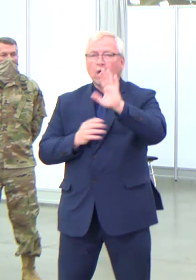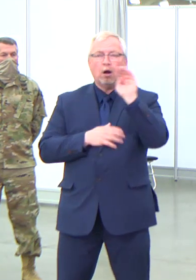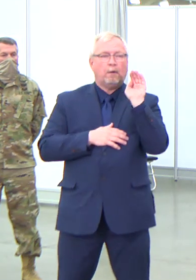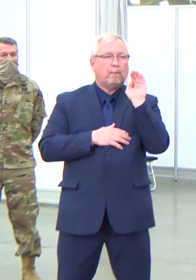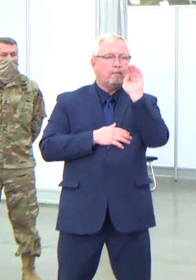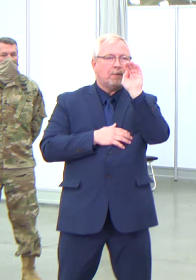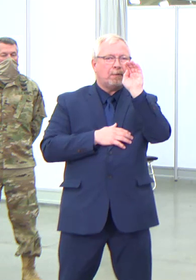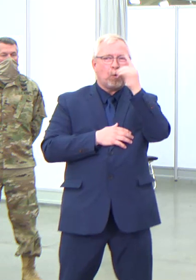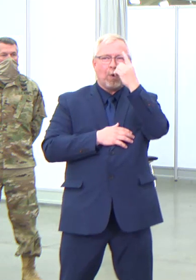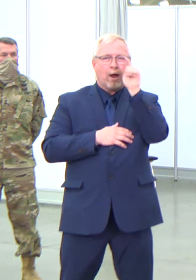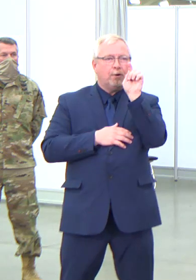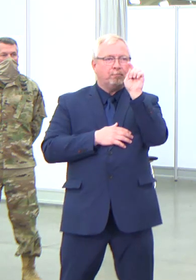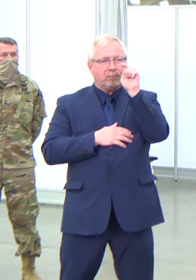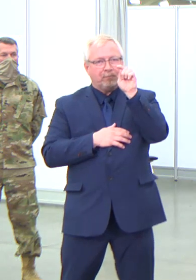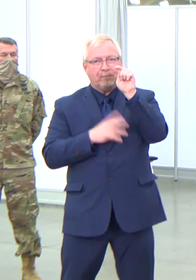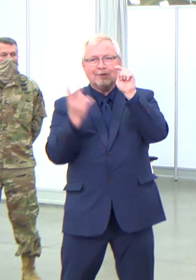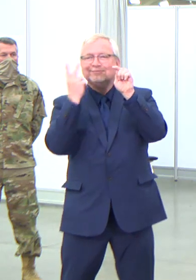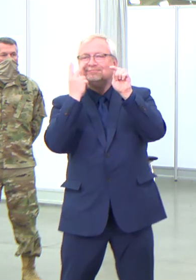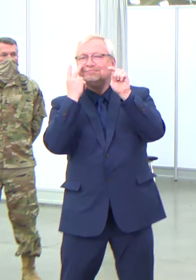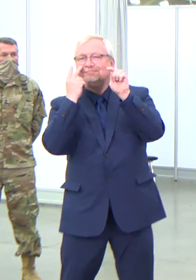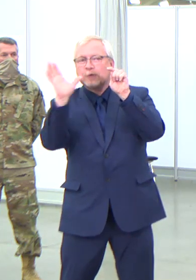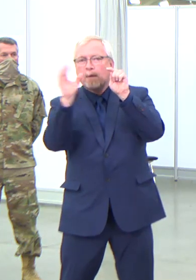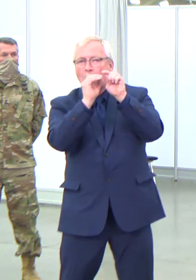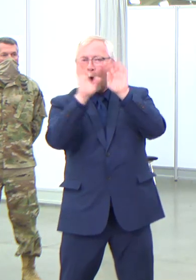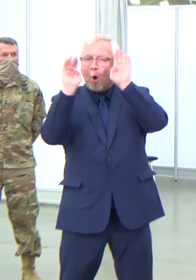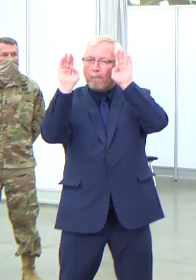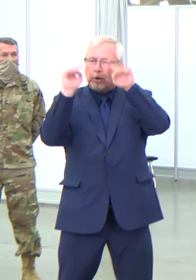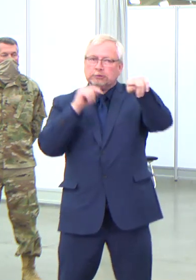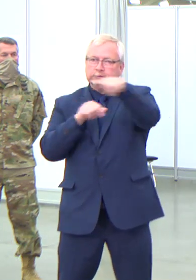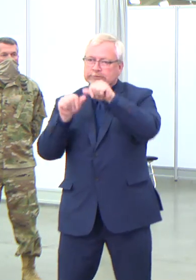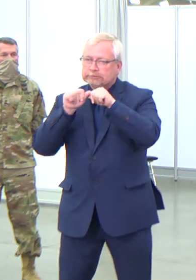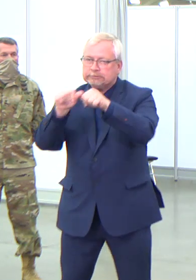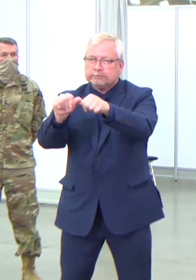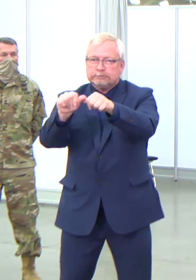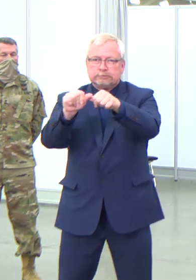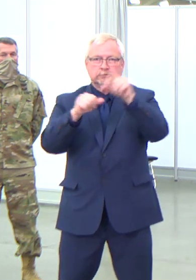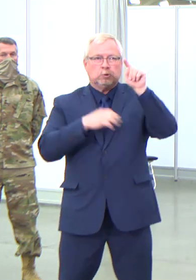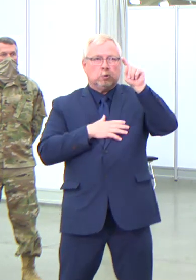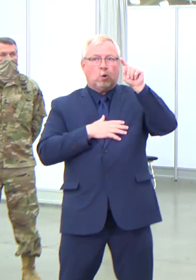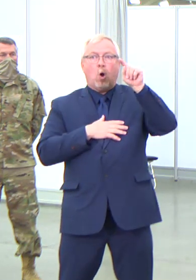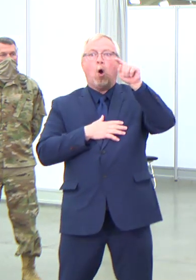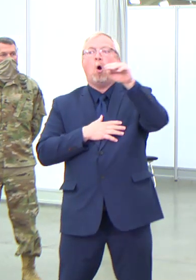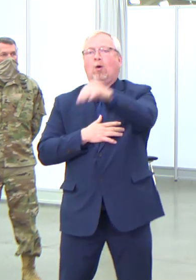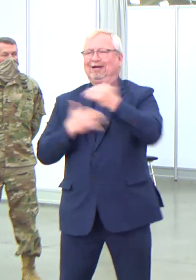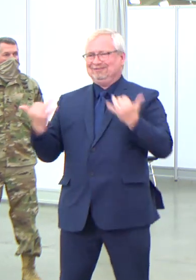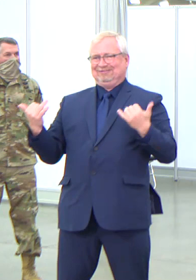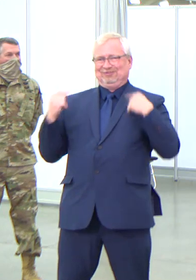be a very good move in the right direction. Once we're able to